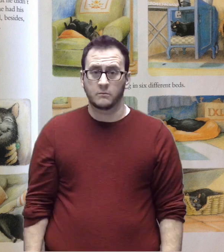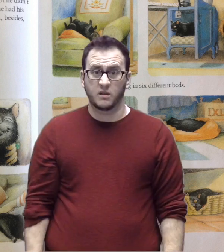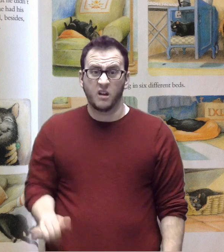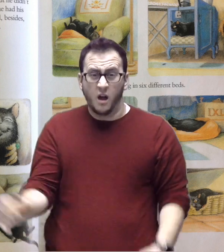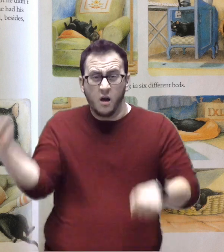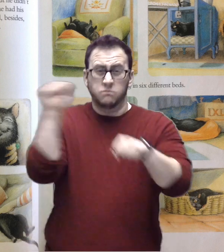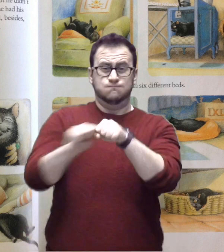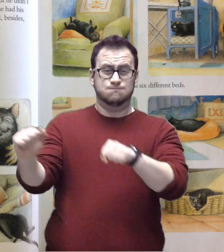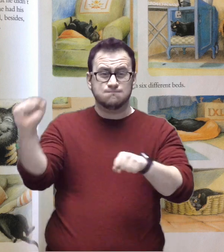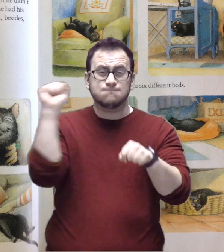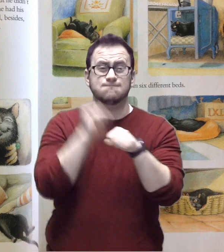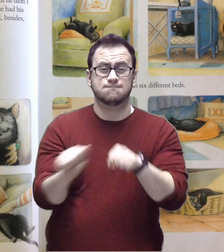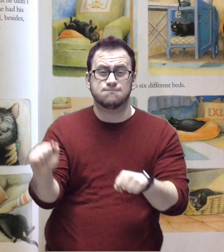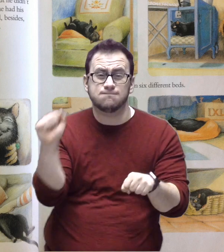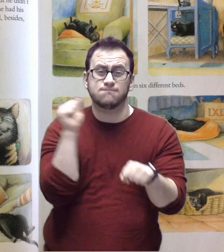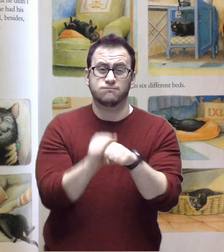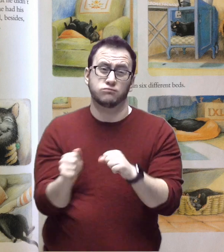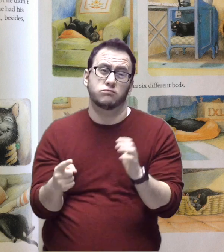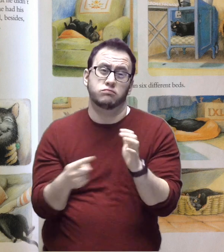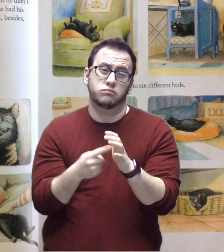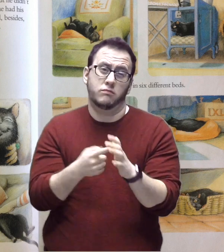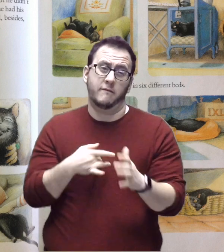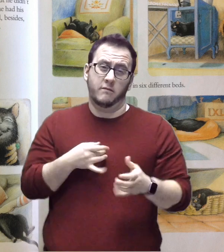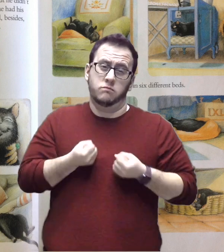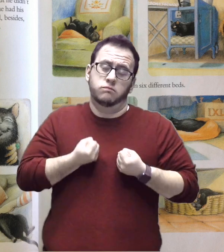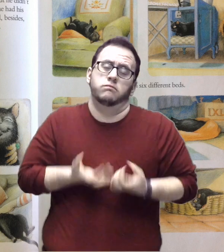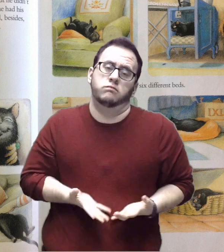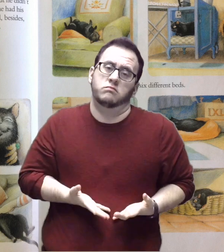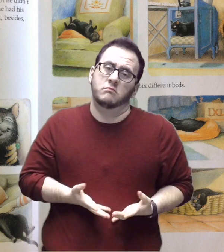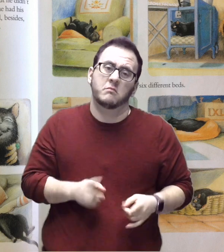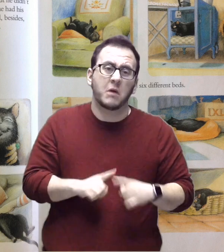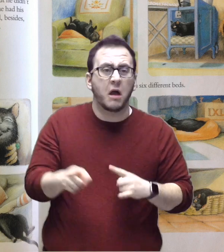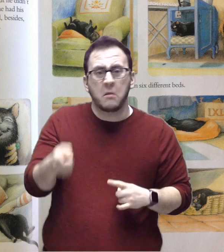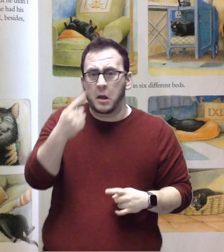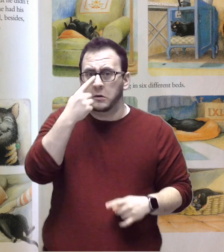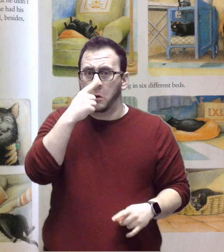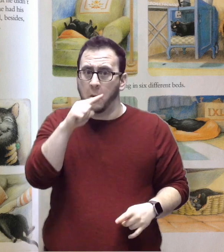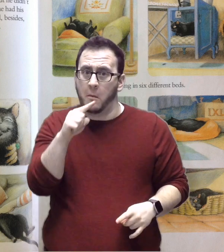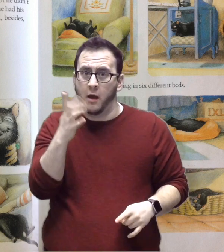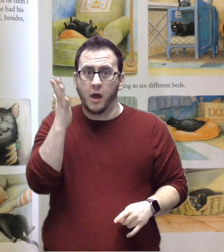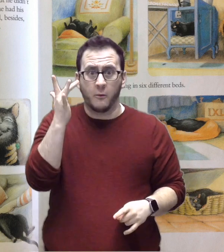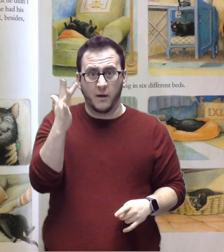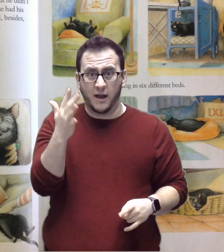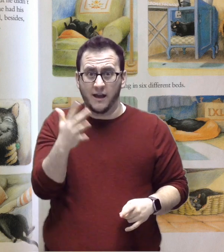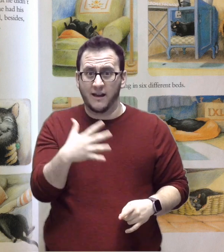All this work sometimes wore Sid out. But he didn’t care, as long as he had his six dinners.